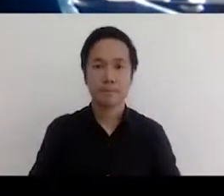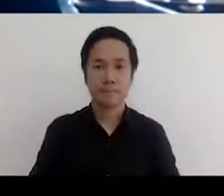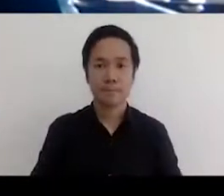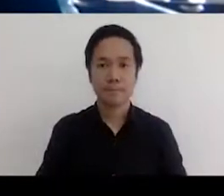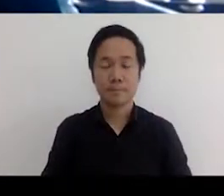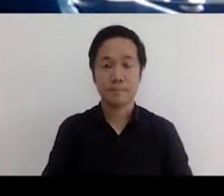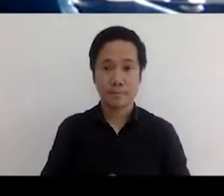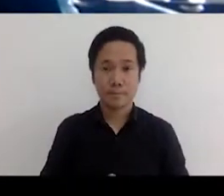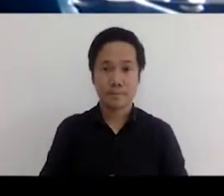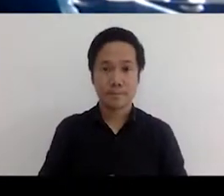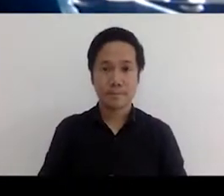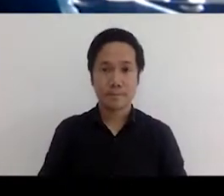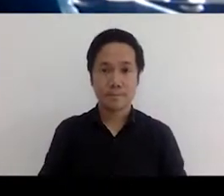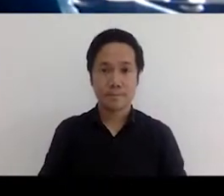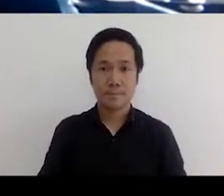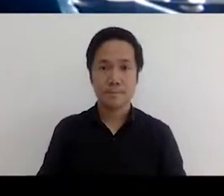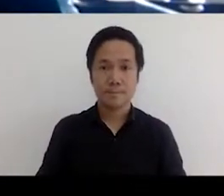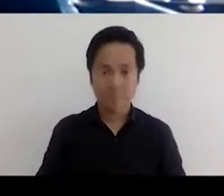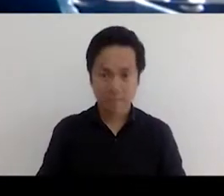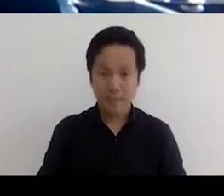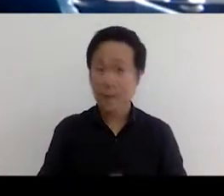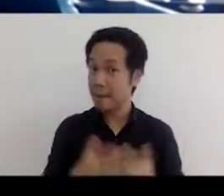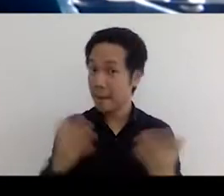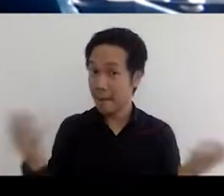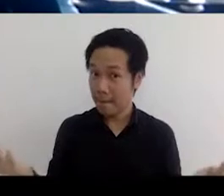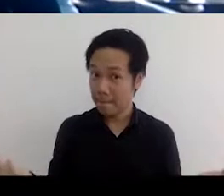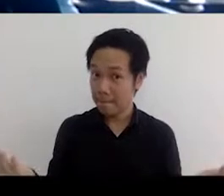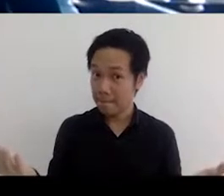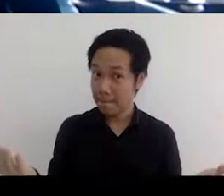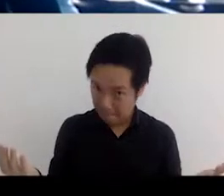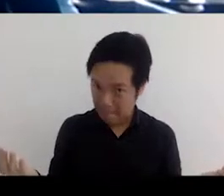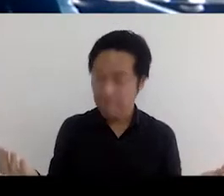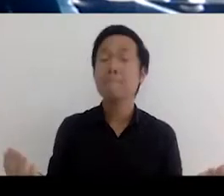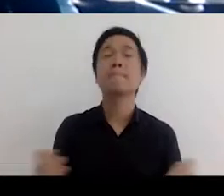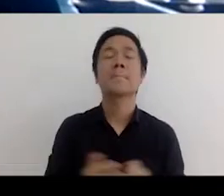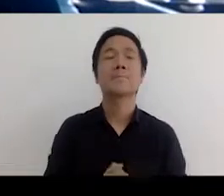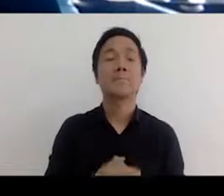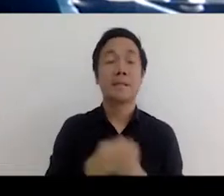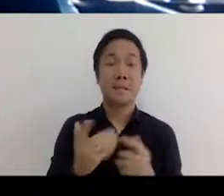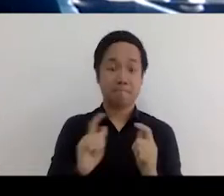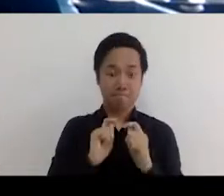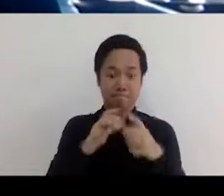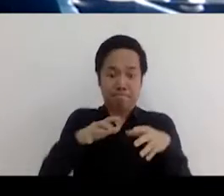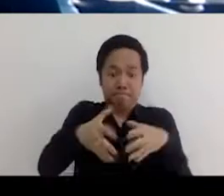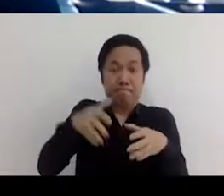but it has to translate into a joint programme where we really work together towards one